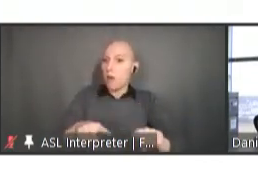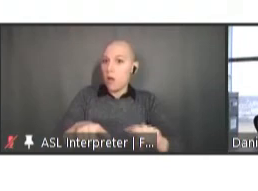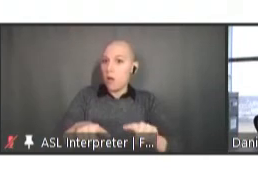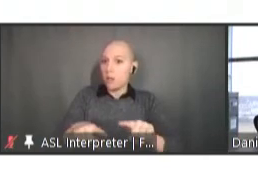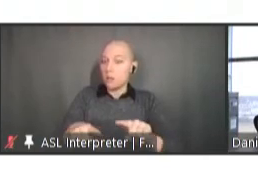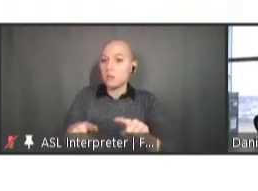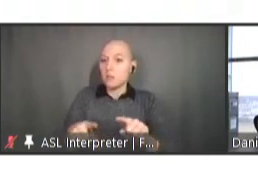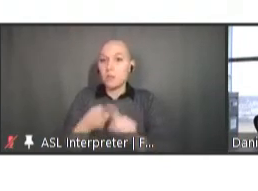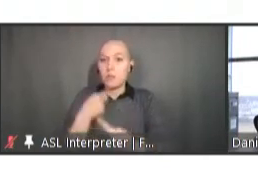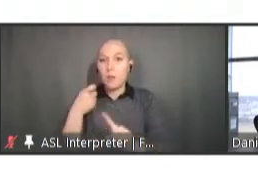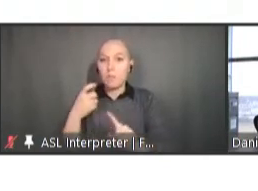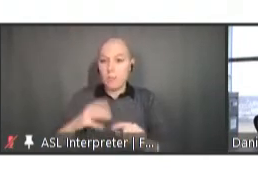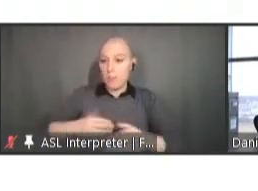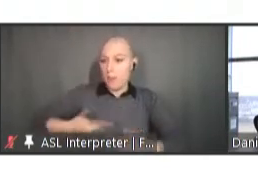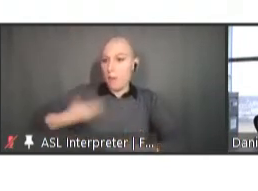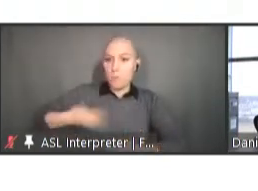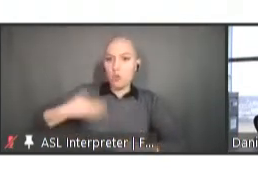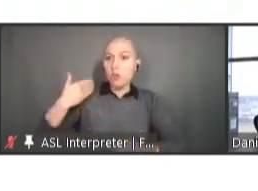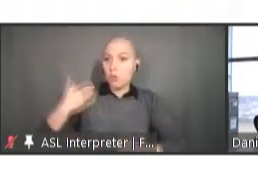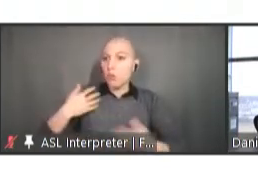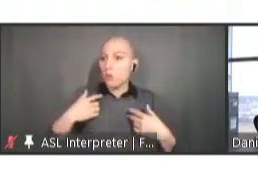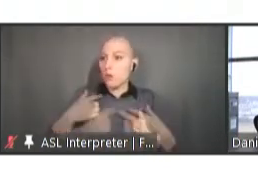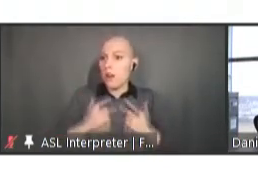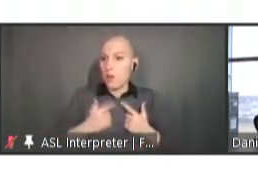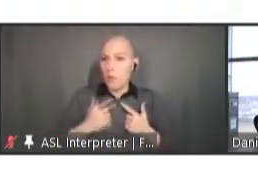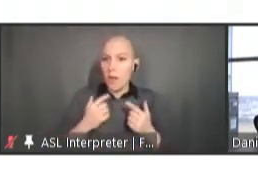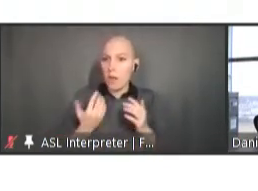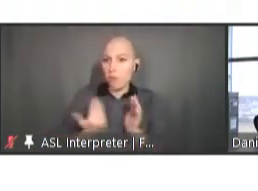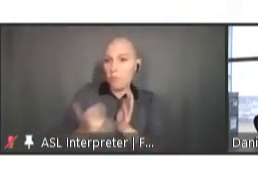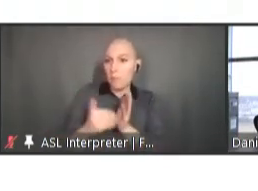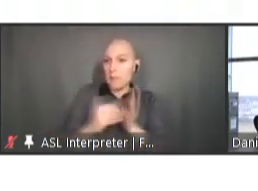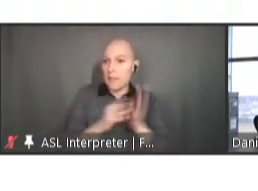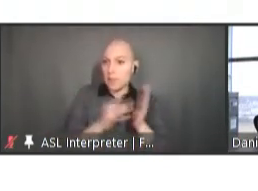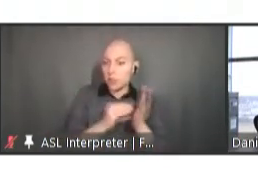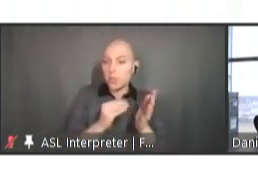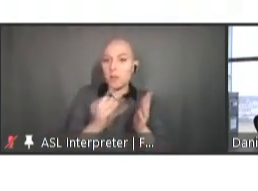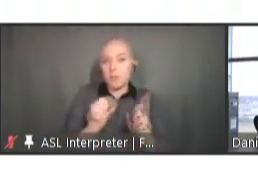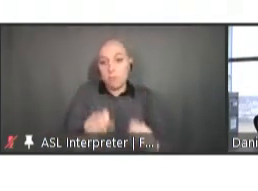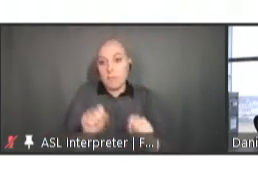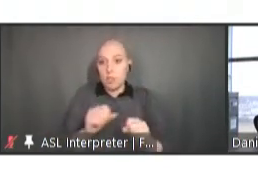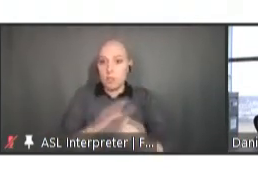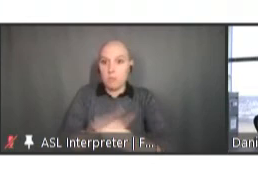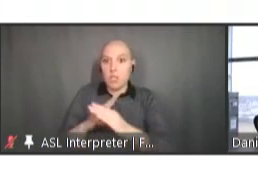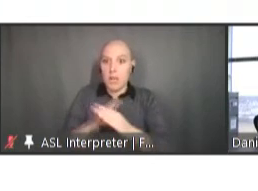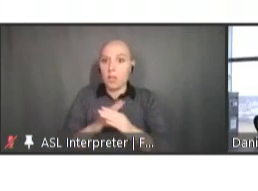airway replication and potentially protection against transmission. Second,